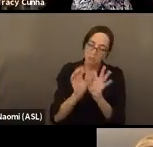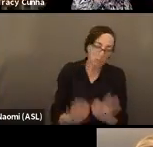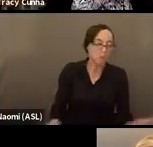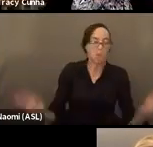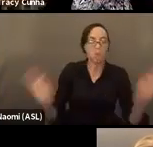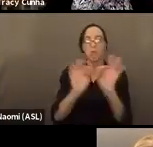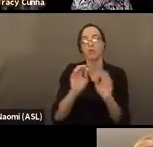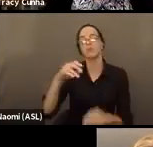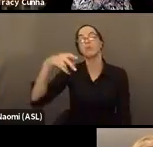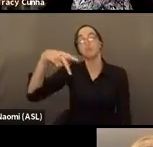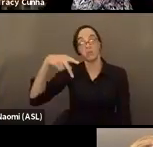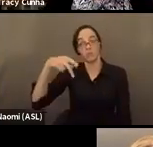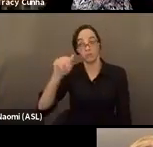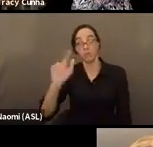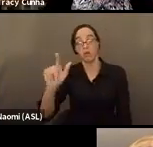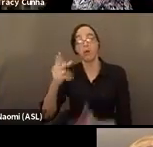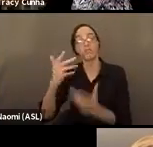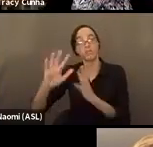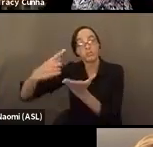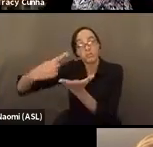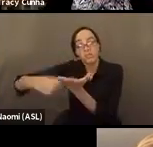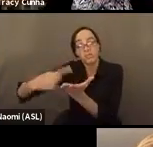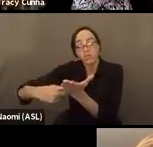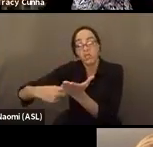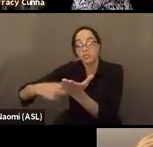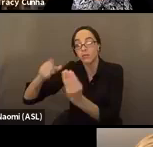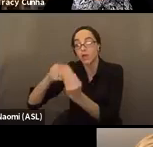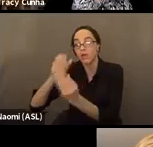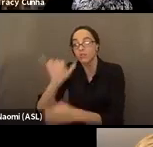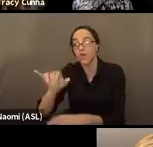making that connection if there's a vulnerable person in your neighborhood maybe reaching out